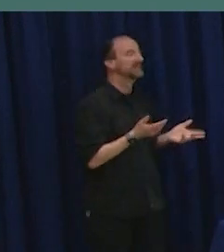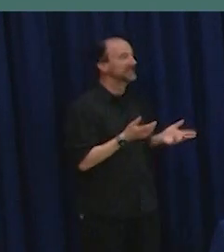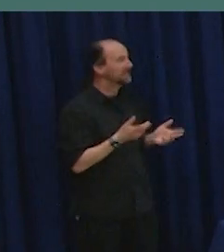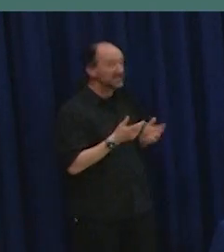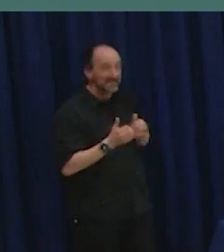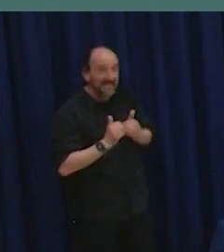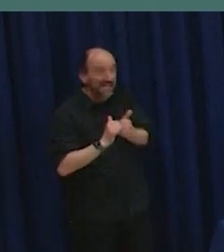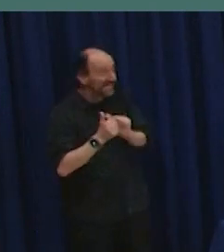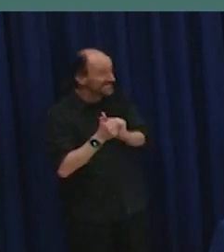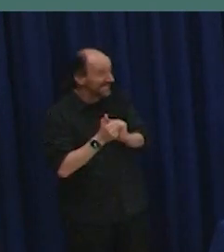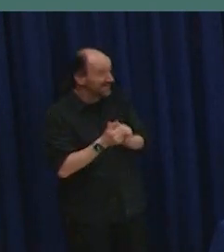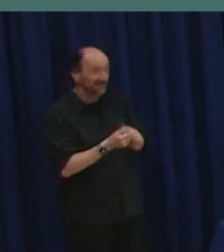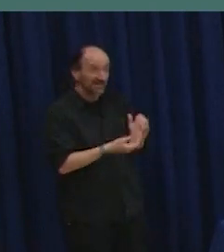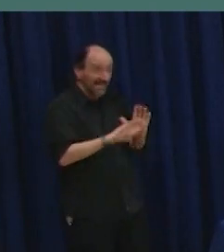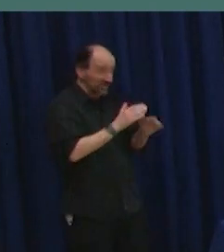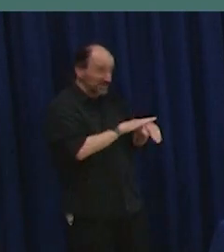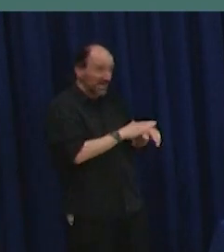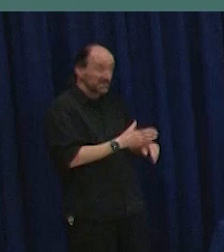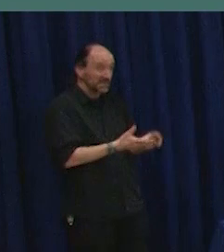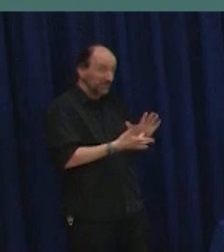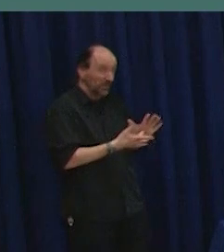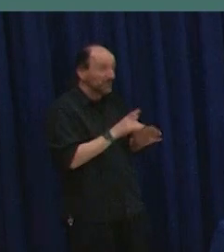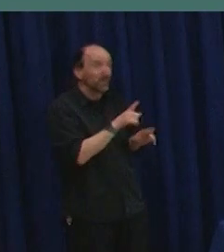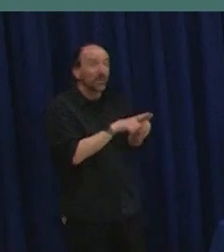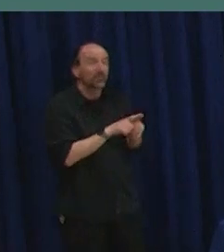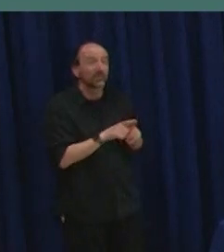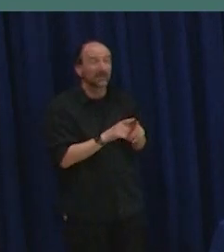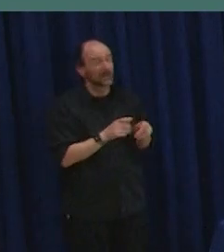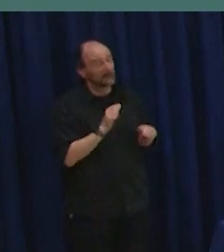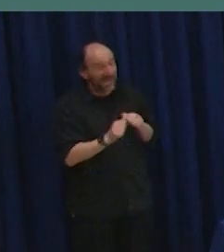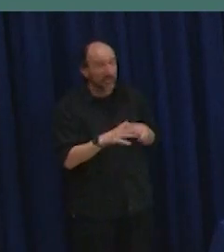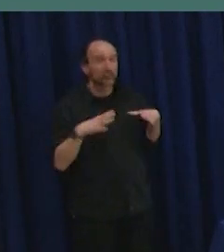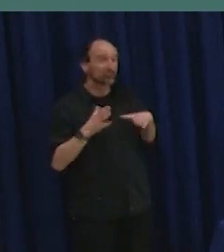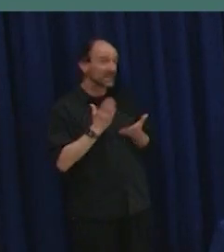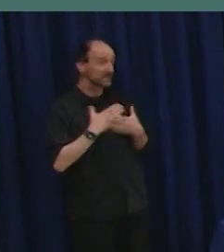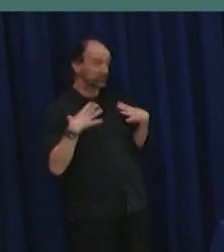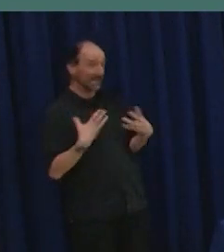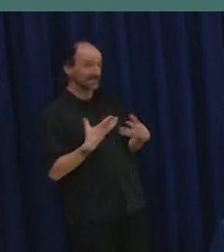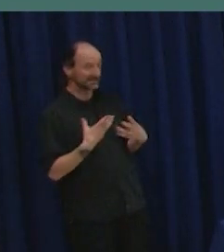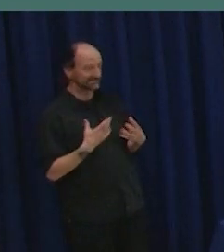extra time's important but probably rest breaks are more important, okay, four and a quarter hours